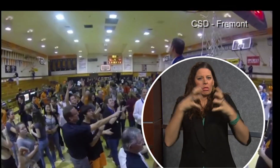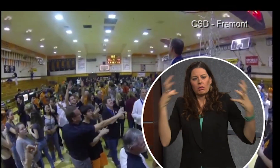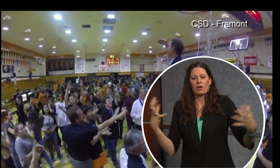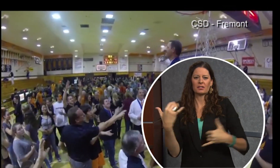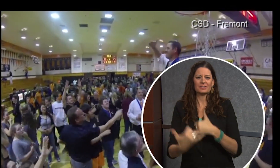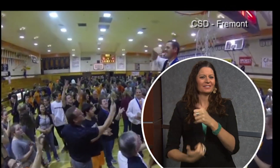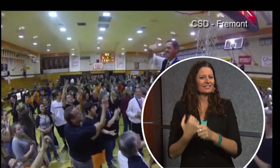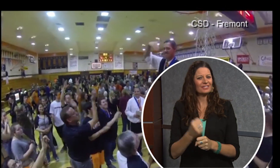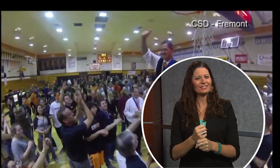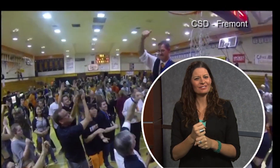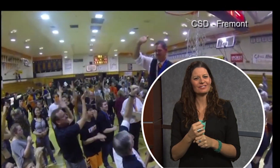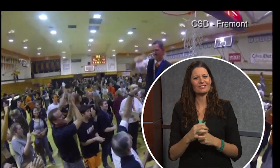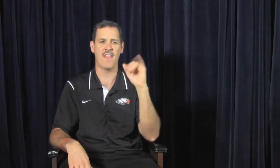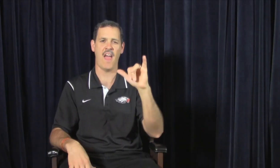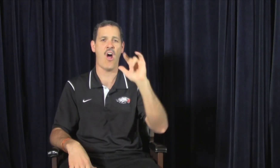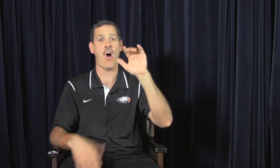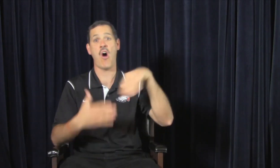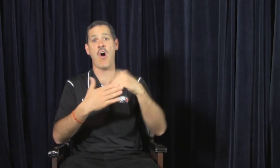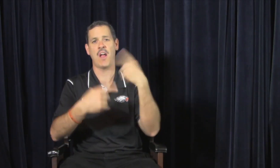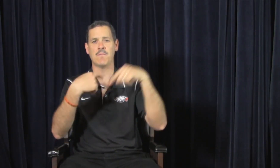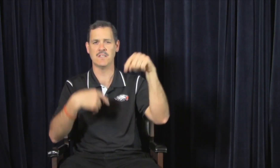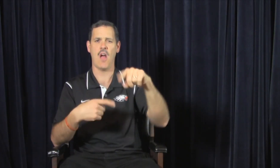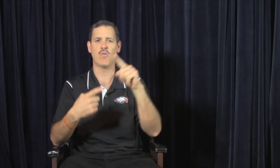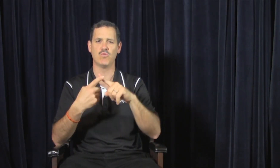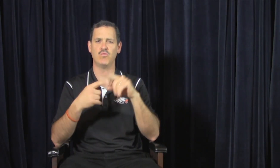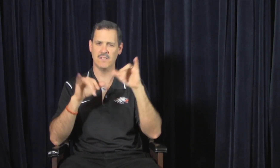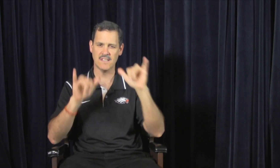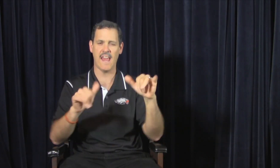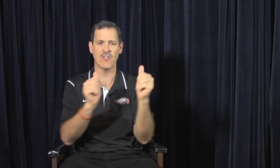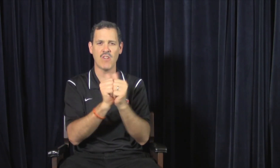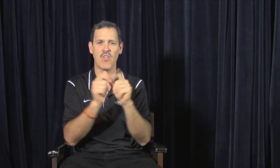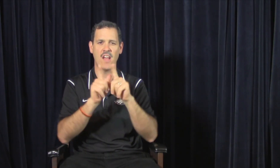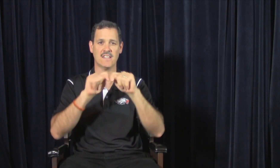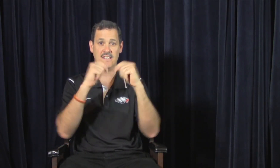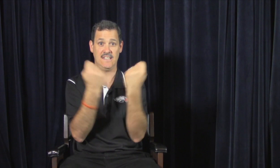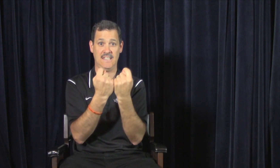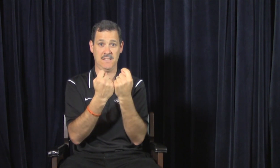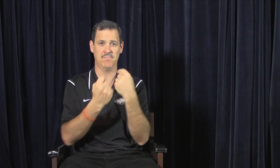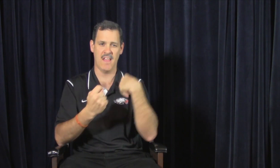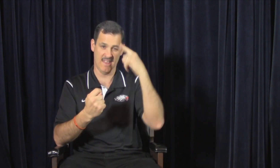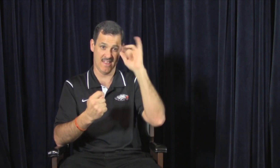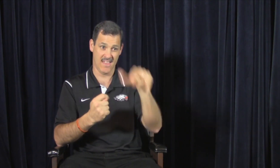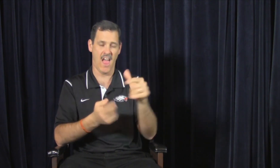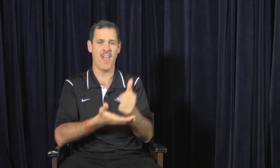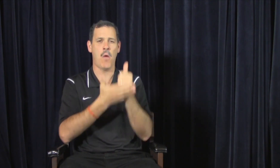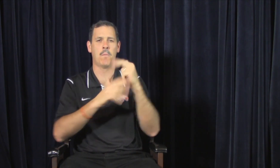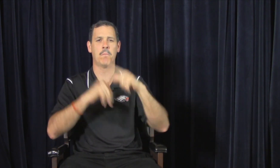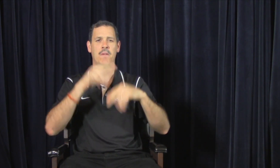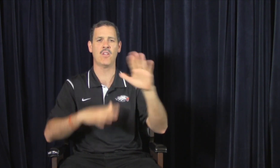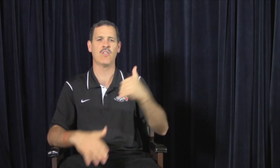A LOT THIS YEAR. IT ALL CAME DOWN TO STAYING TOGETHER AS A TEAM. THAT REALLY HELPED BUILD THEIR SELF